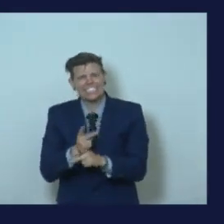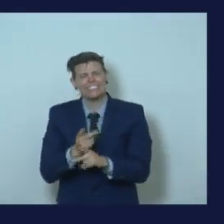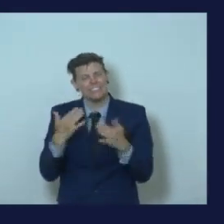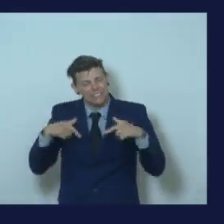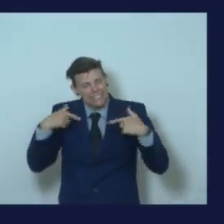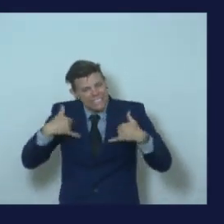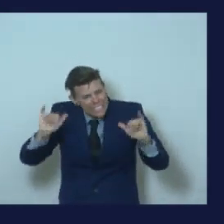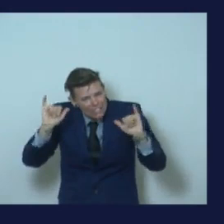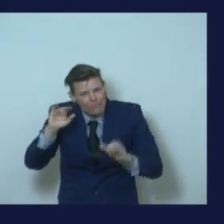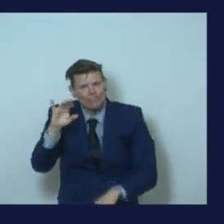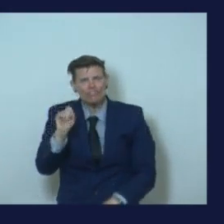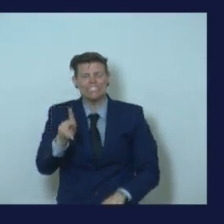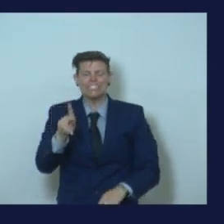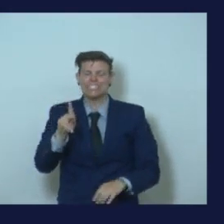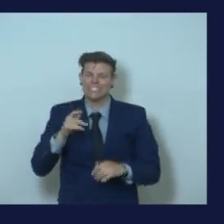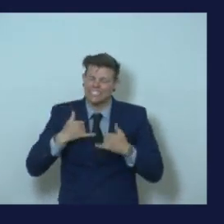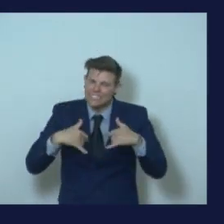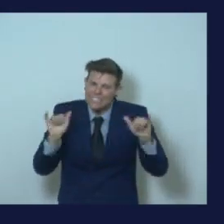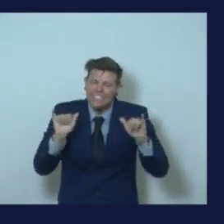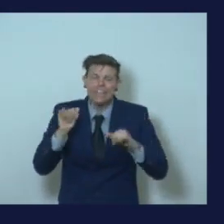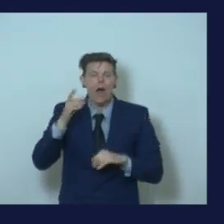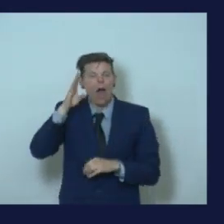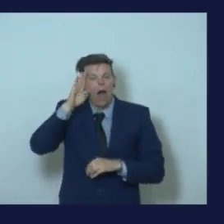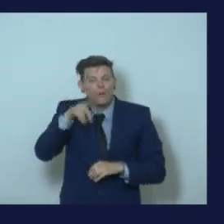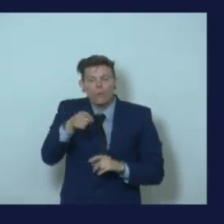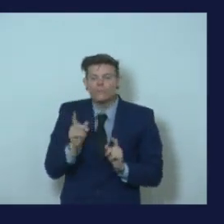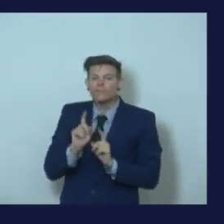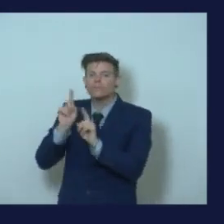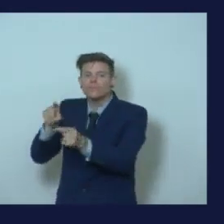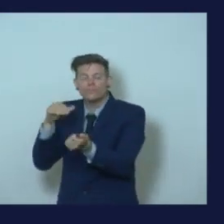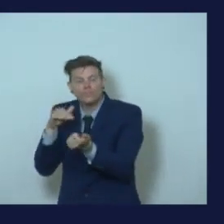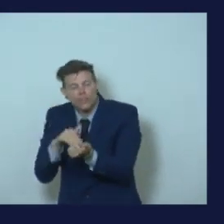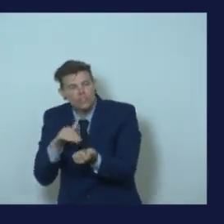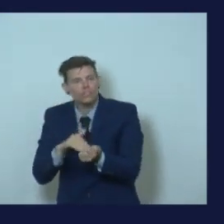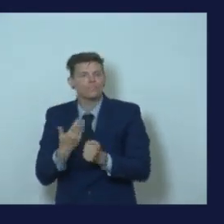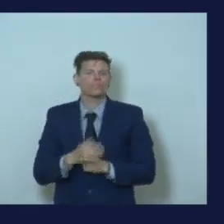THE HOUSE YOU HAVE TO TAKE PRECAUTIONS BECAUSE THERE’S RISK EVERY SINGLE TIME AND WE’RE CLEAR.